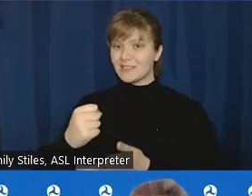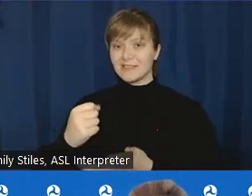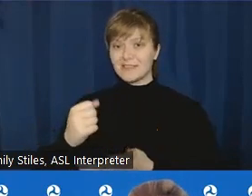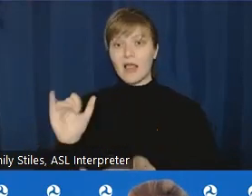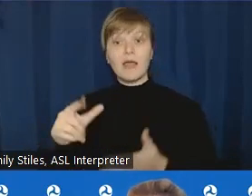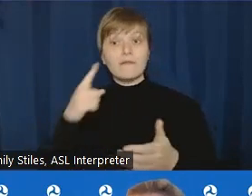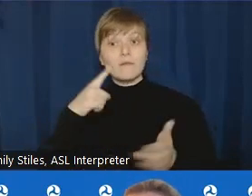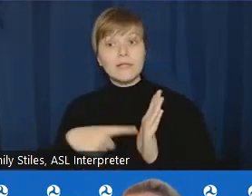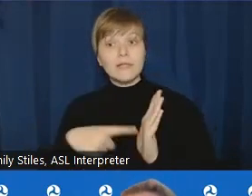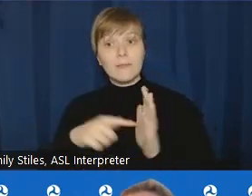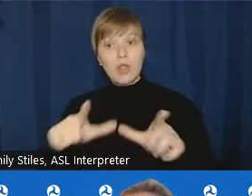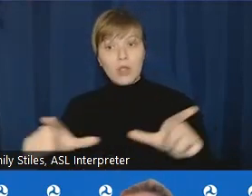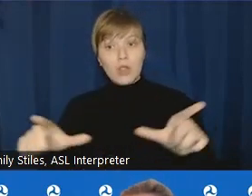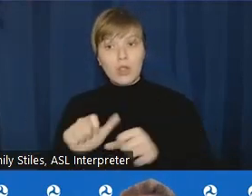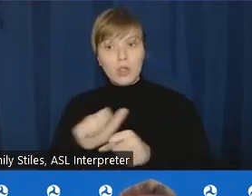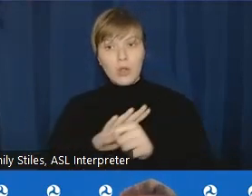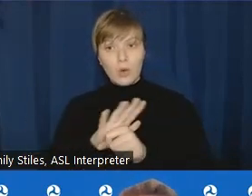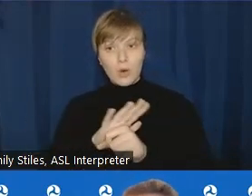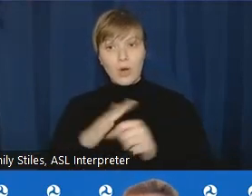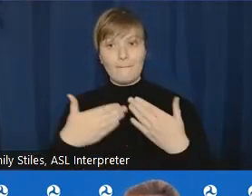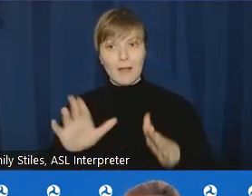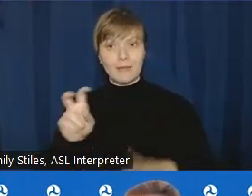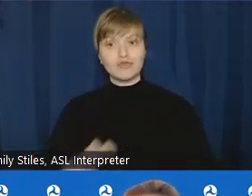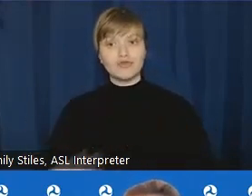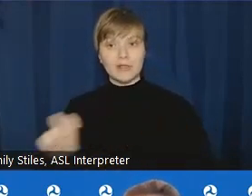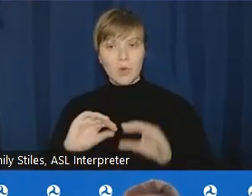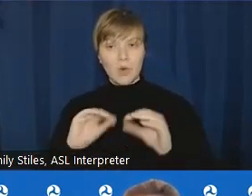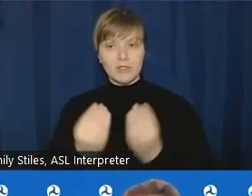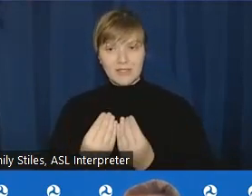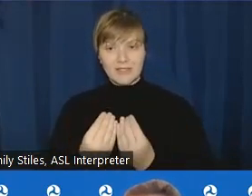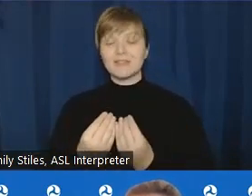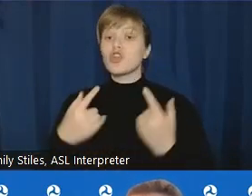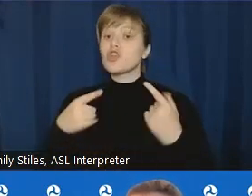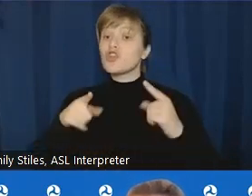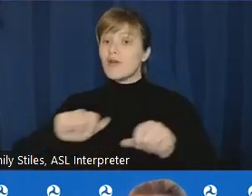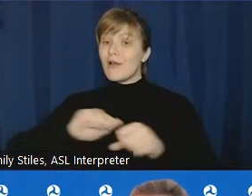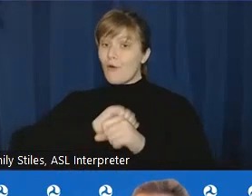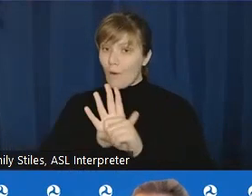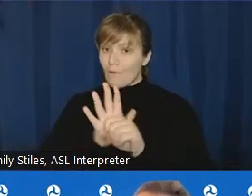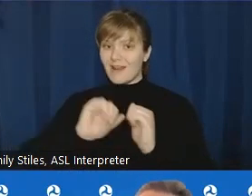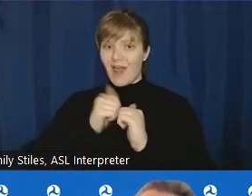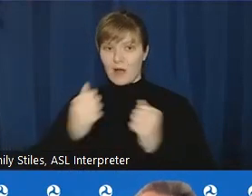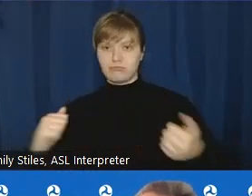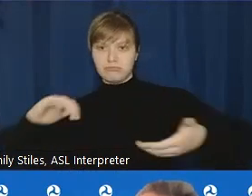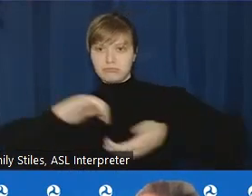COVID, to meet community needs and support equity goals. So, some of the highlighted partnerships